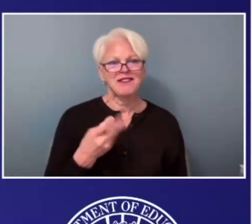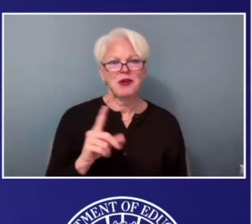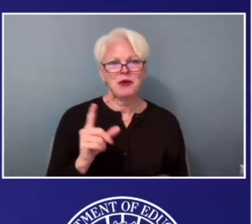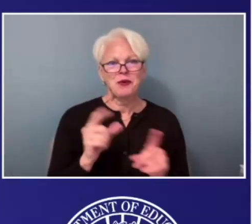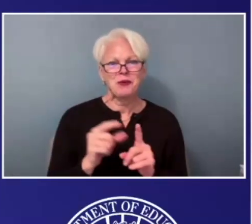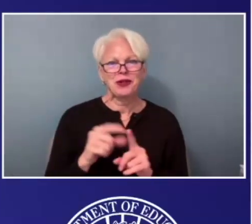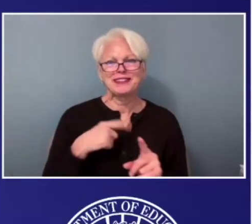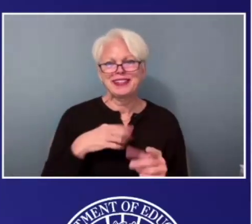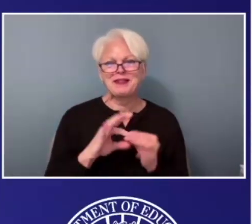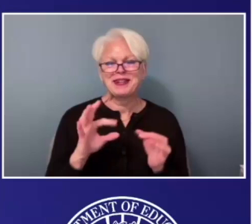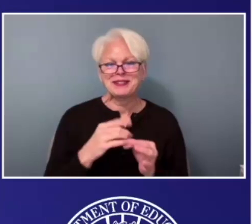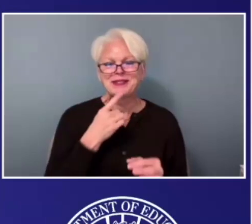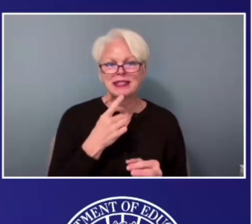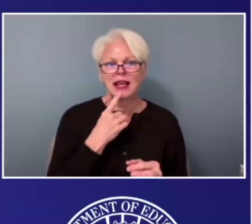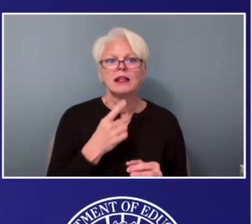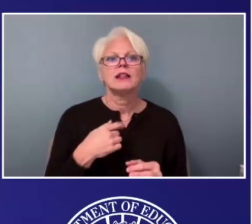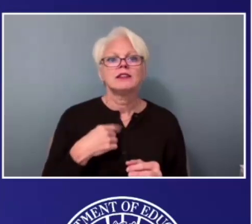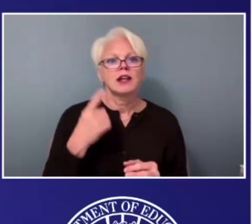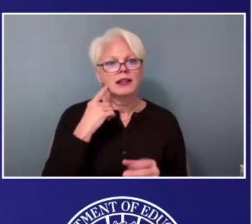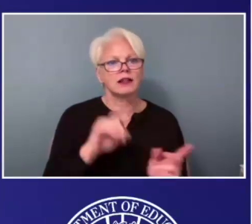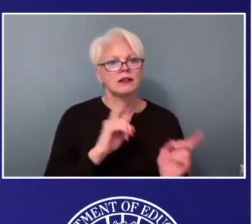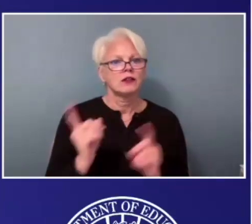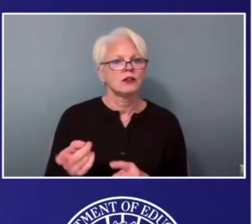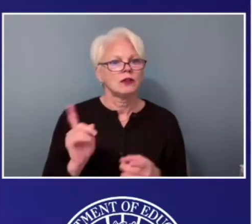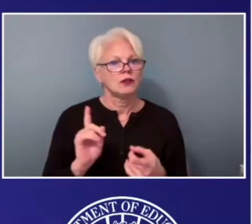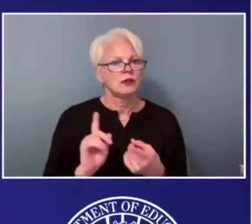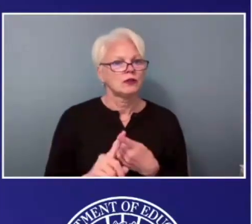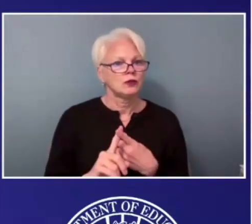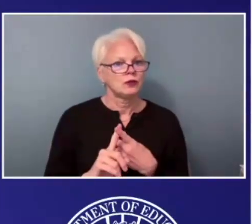would like to say. So I think we will turn it over to Mr.